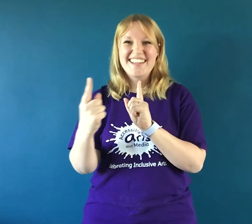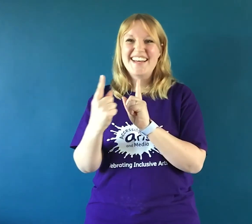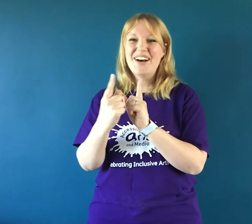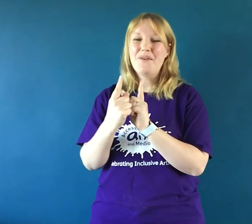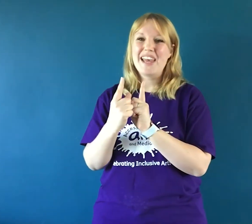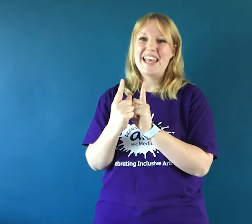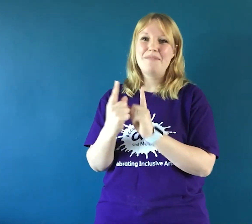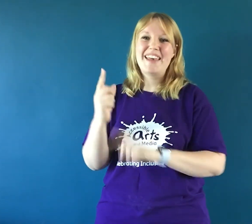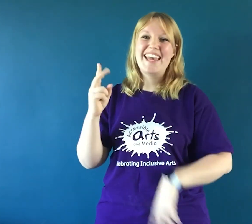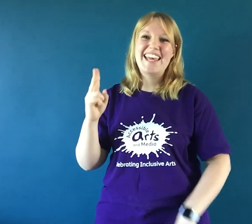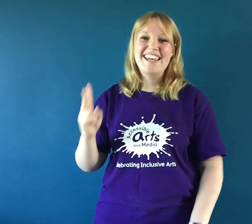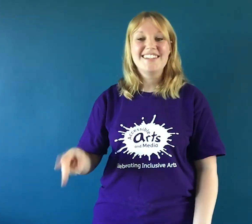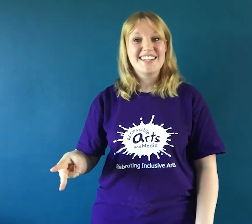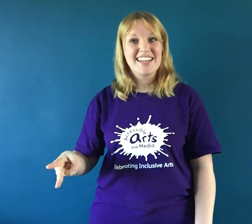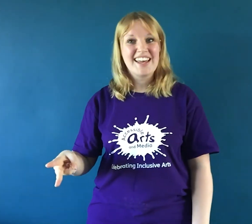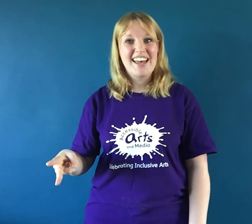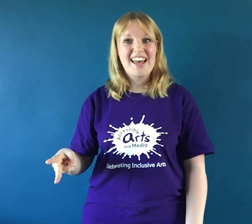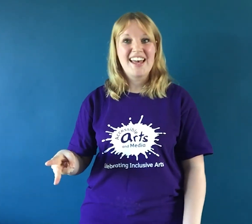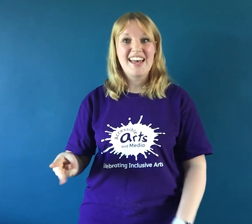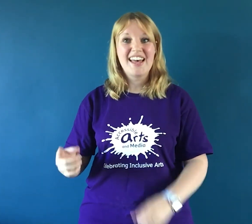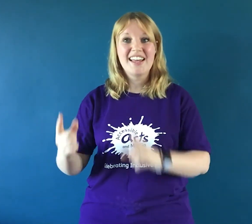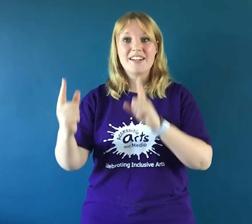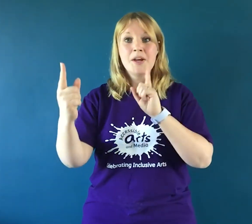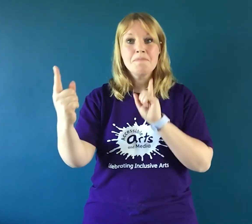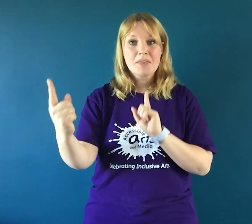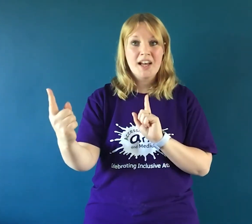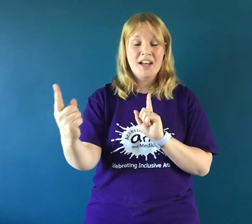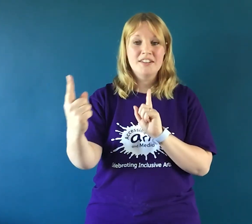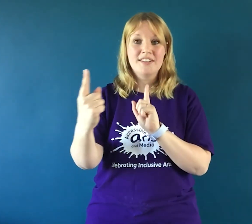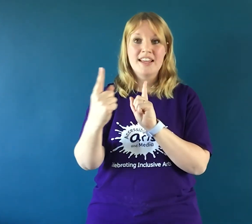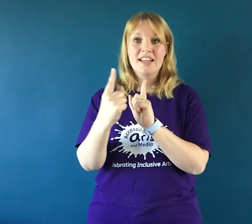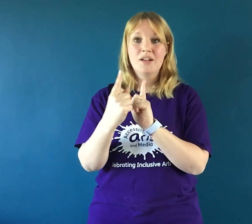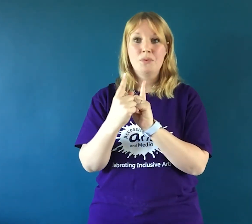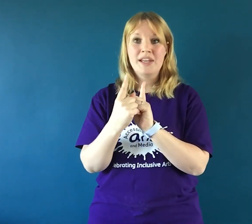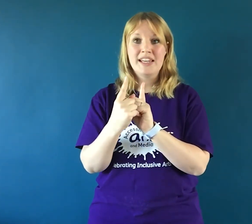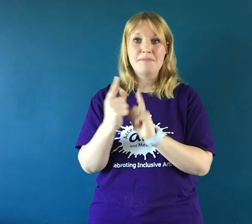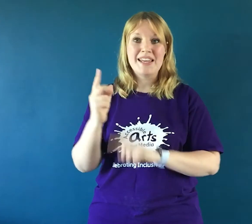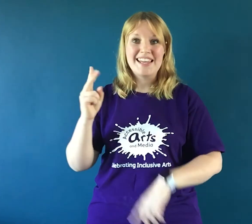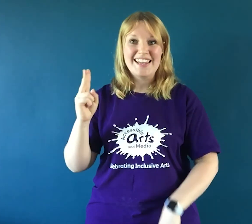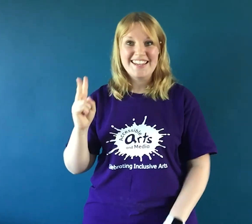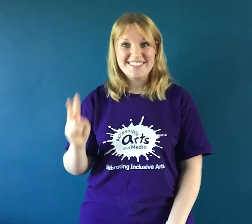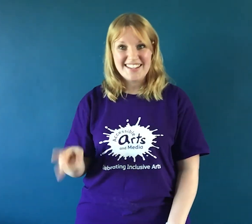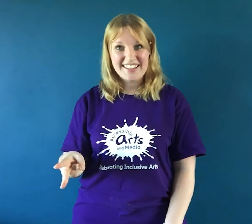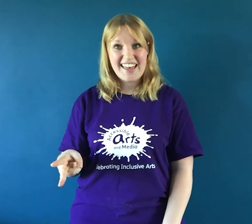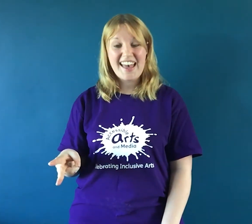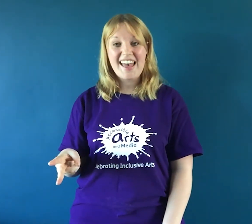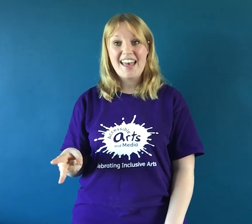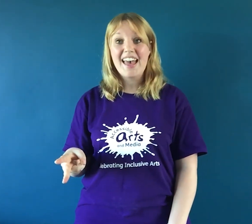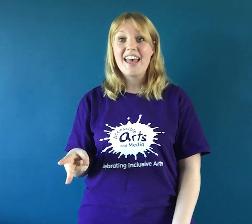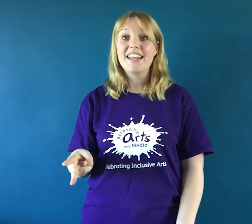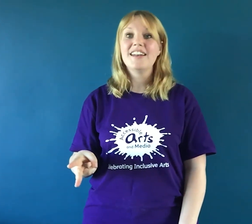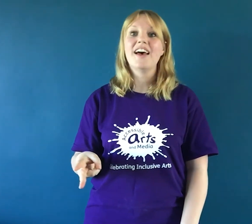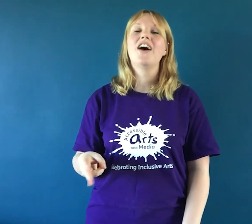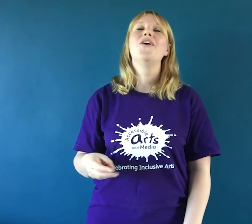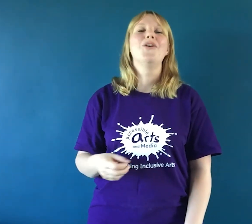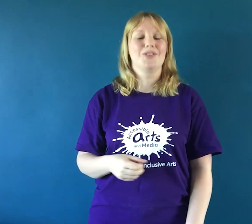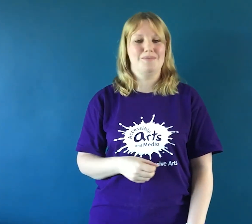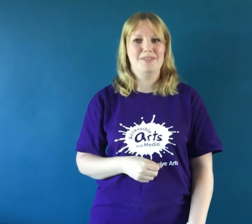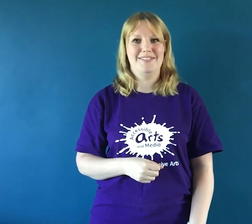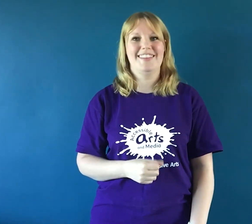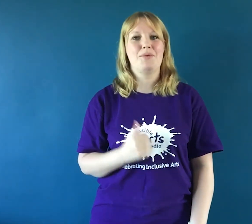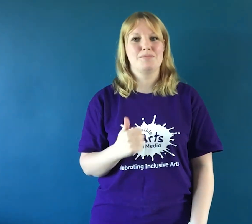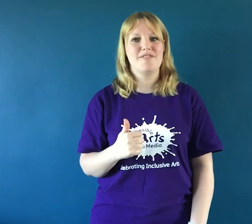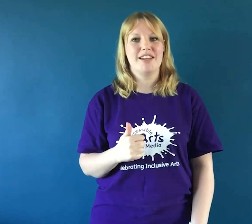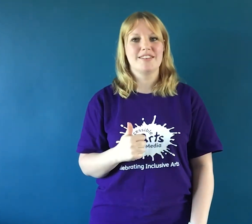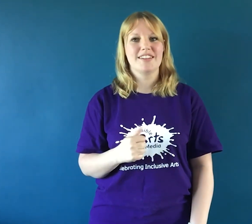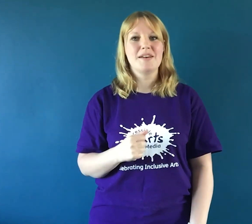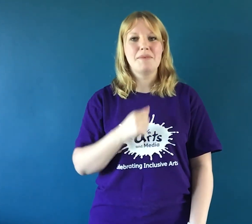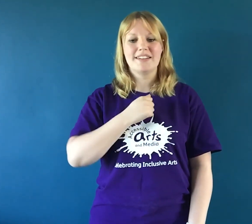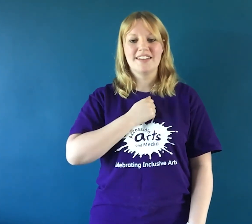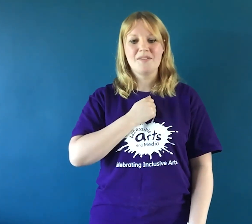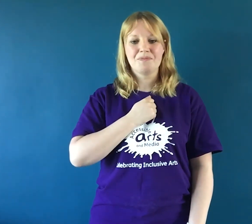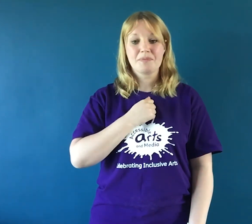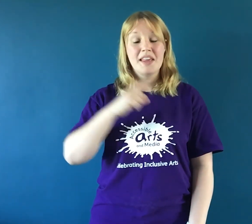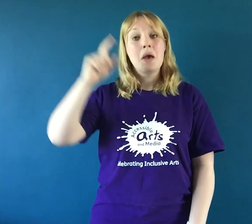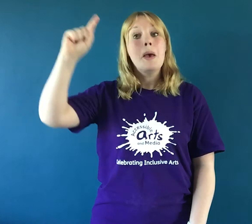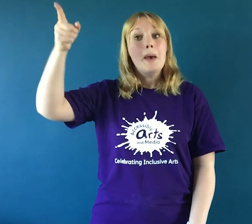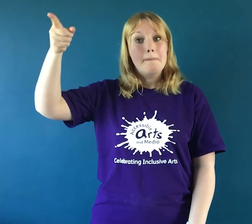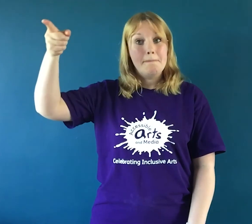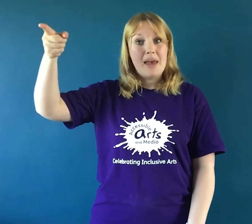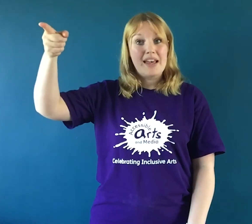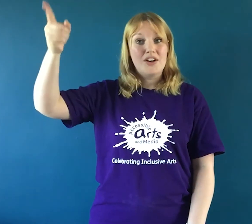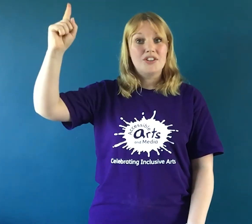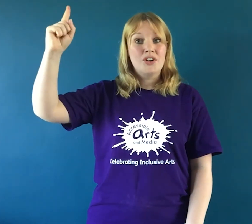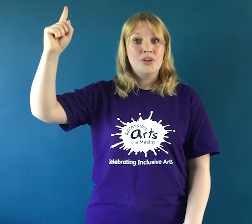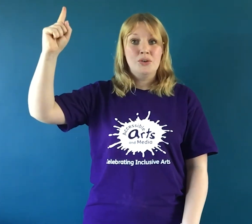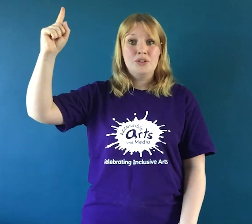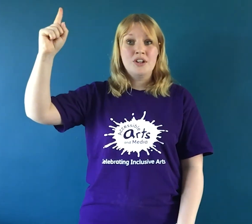we meet again, until we meet again. Awesome that was brilliant. My turn. May God hold